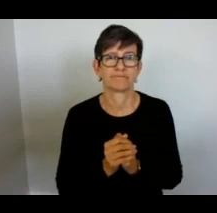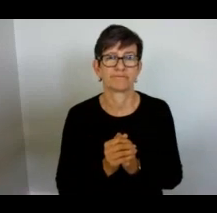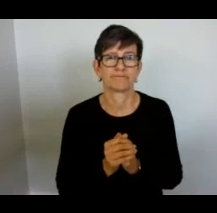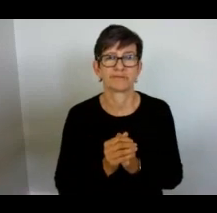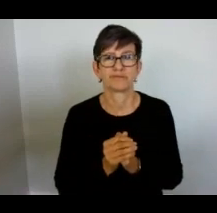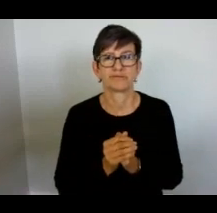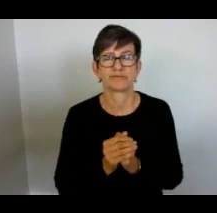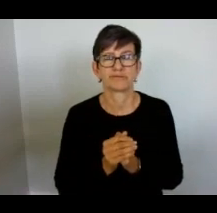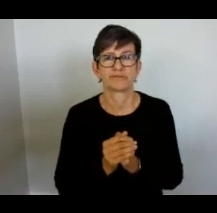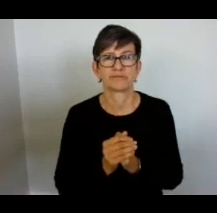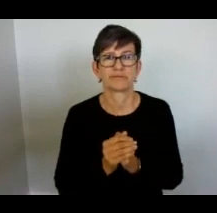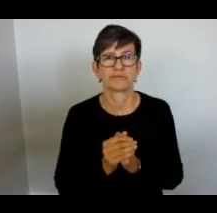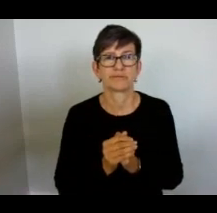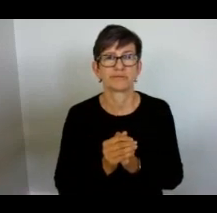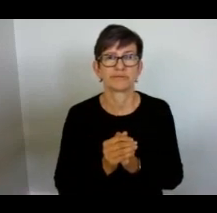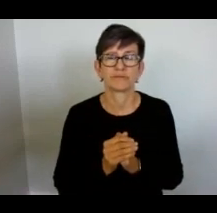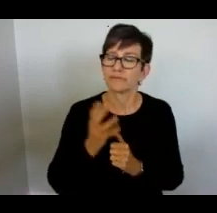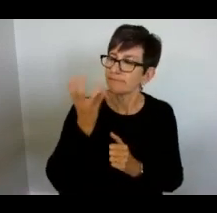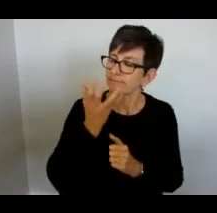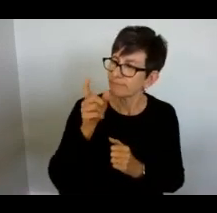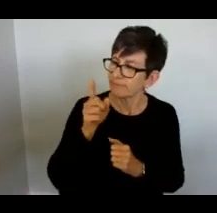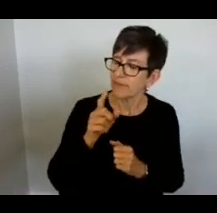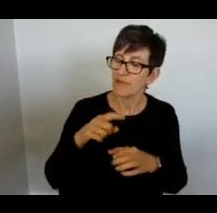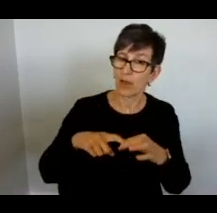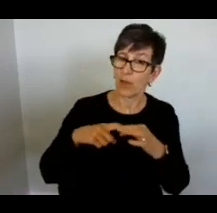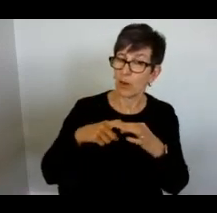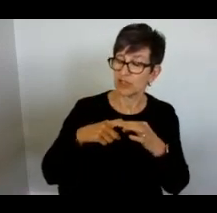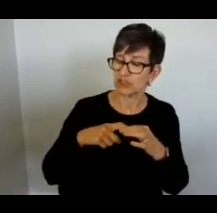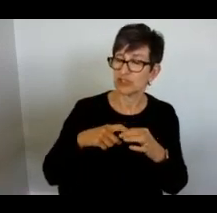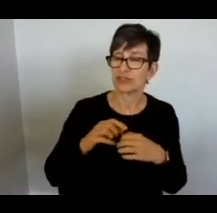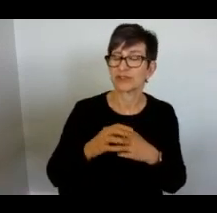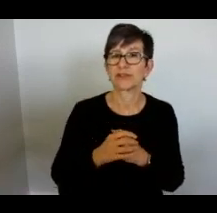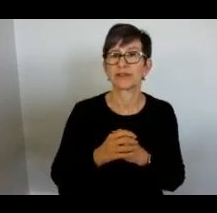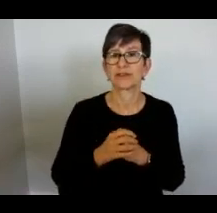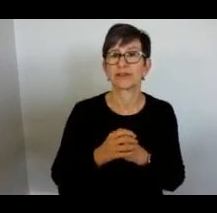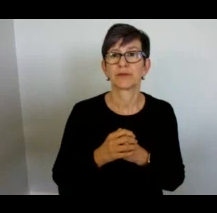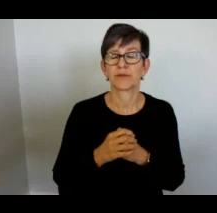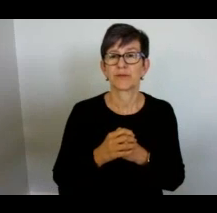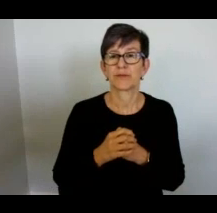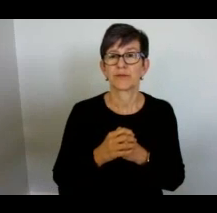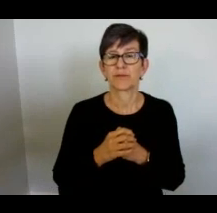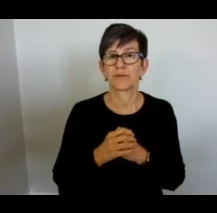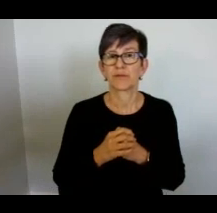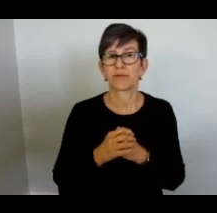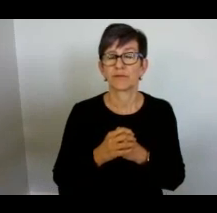There's just a question coming through, I know you've said normally the